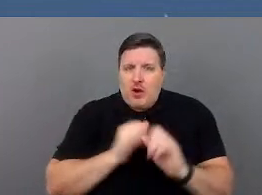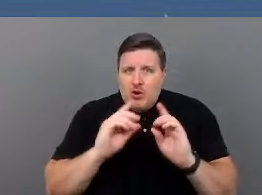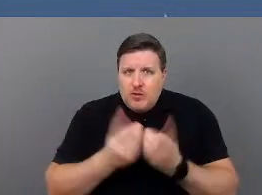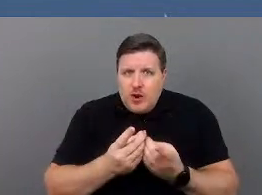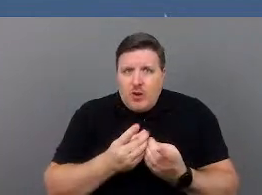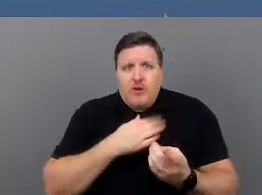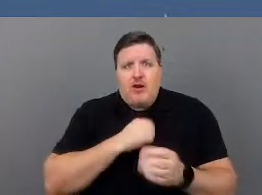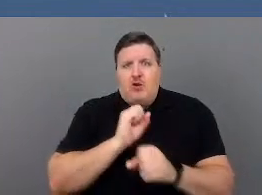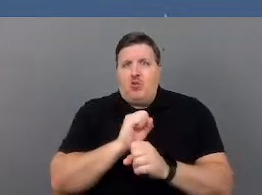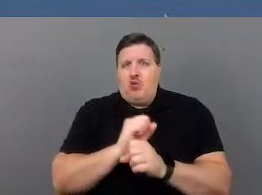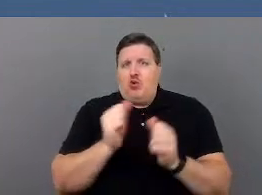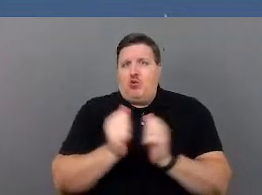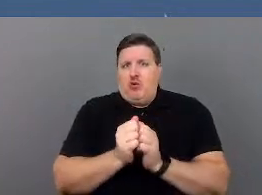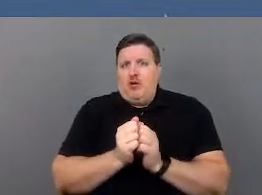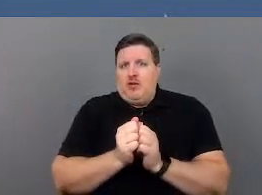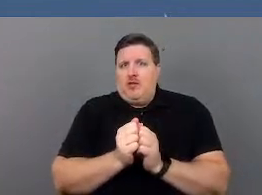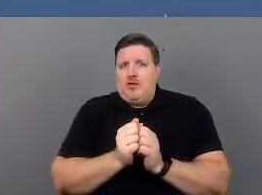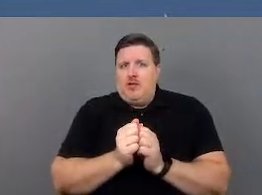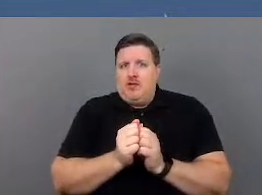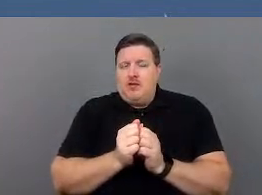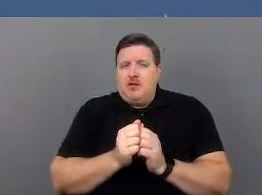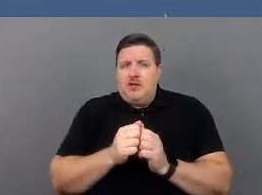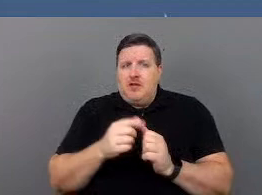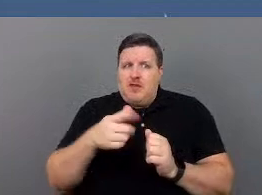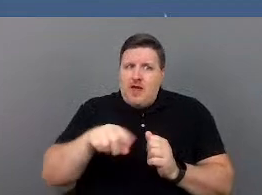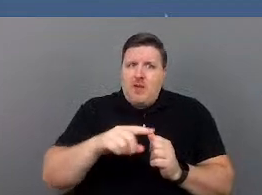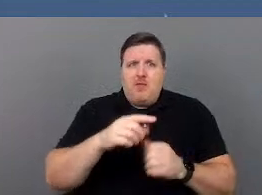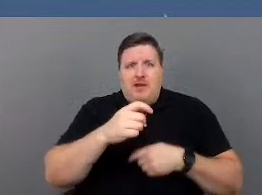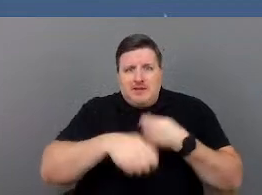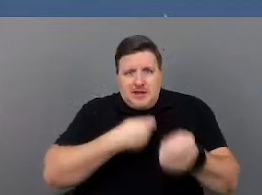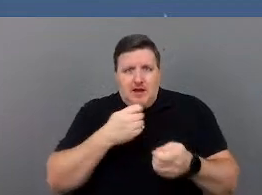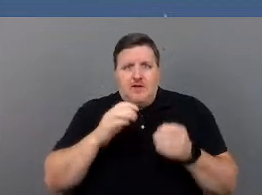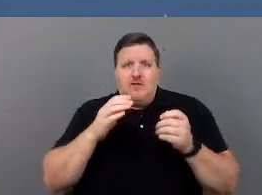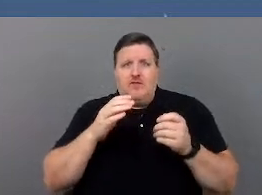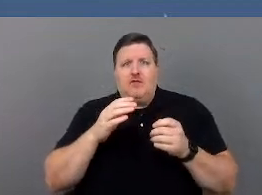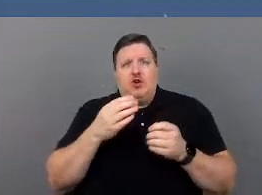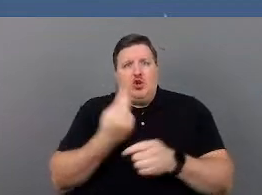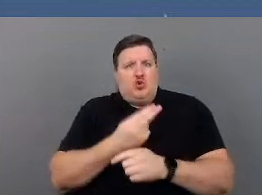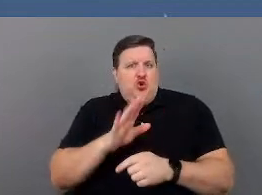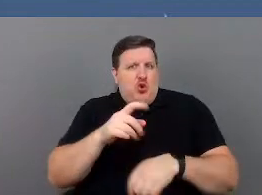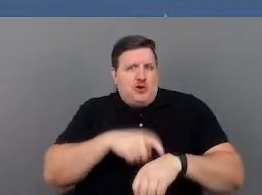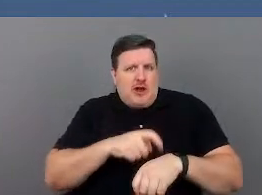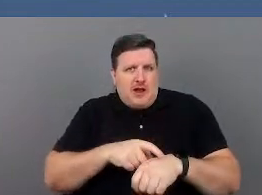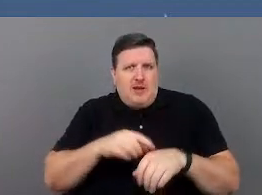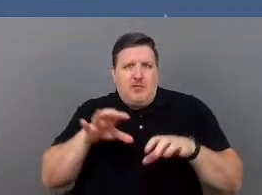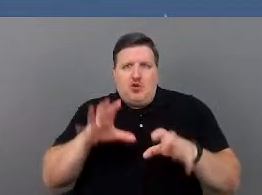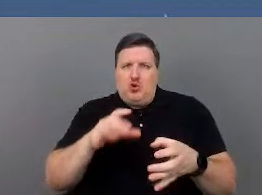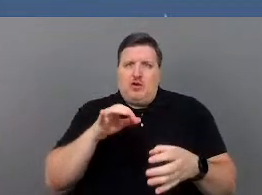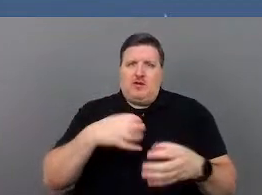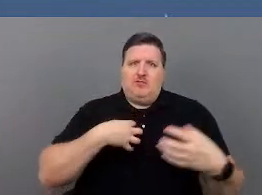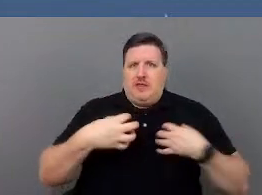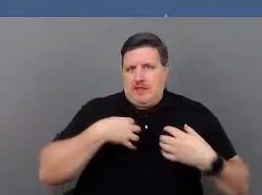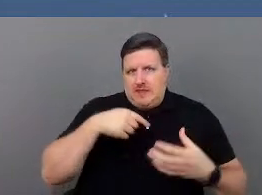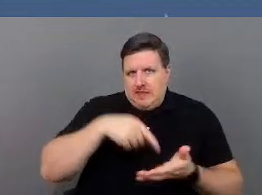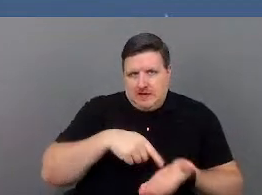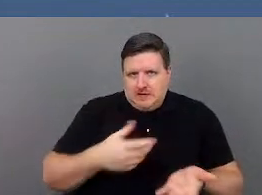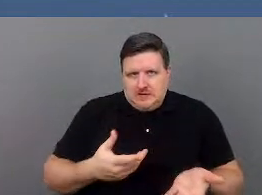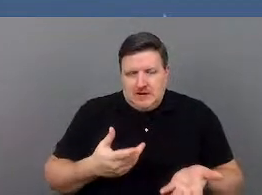THIS IS JUST -- IT REMINDS ME OF THE TRUMP PEOPLE AT THE REPUBLICAN CONVENTION. THEY CLAIMED HE WON TOO.